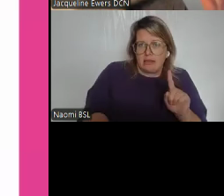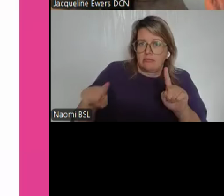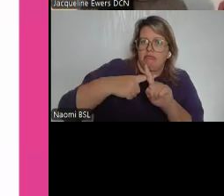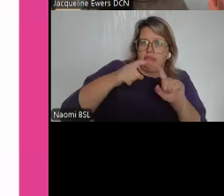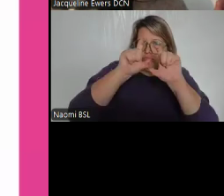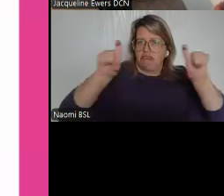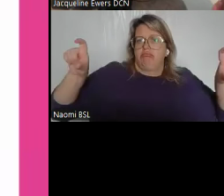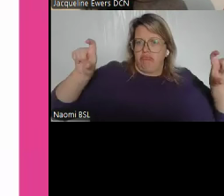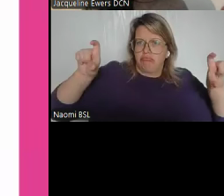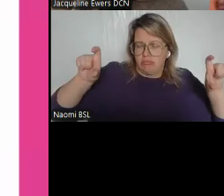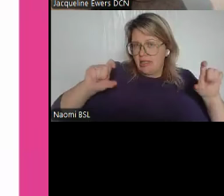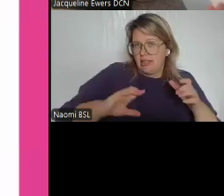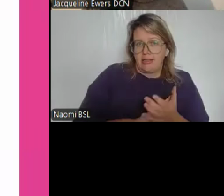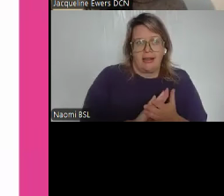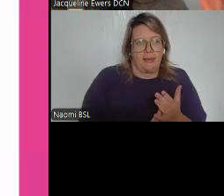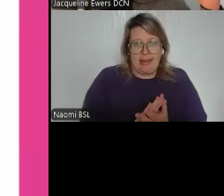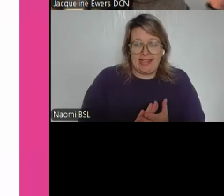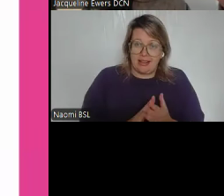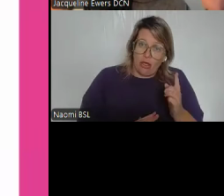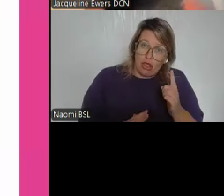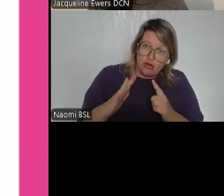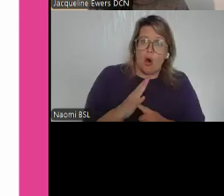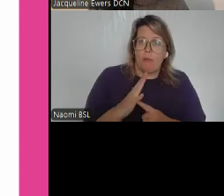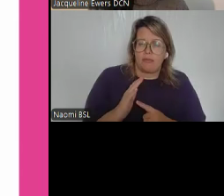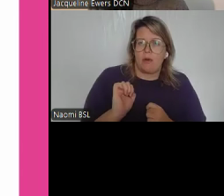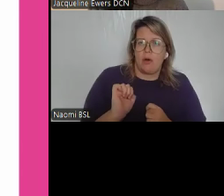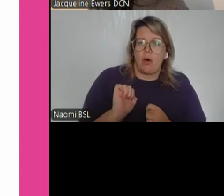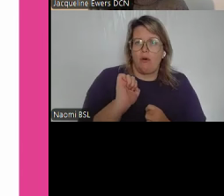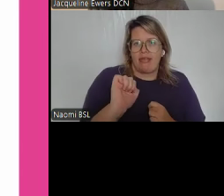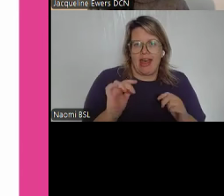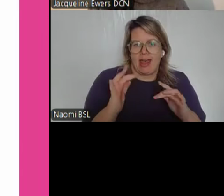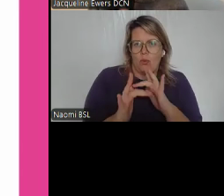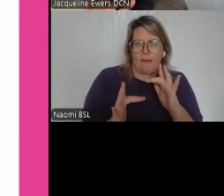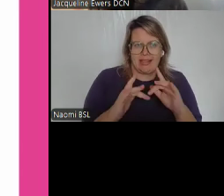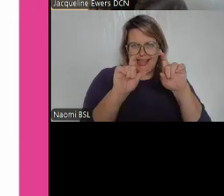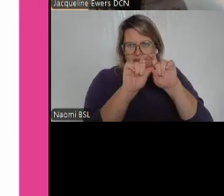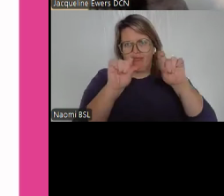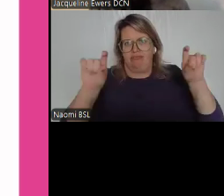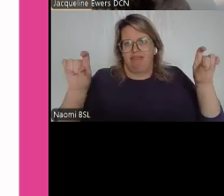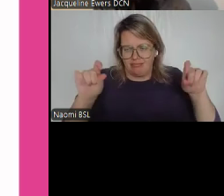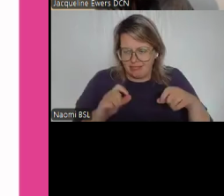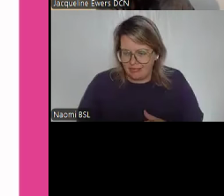It's actually right across the top of their homepage. They've offered,